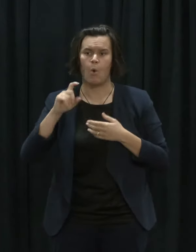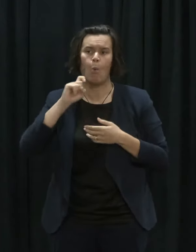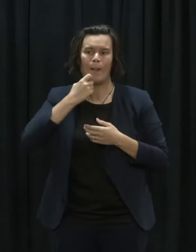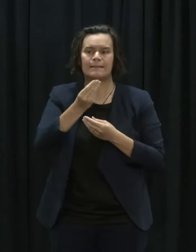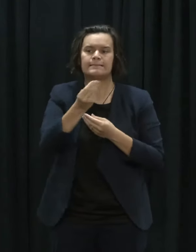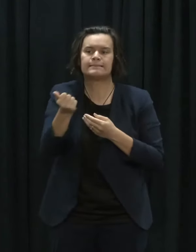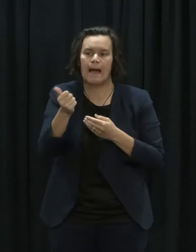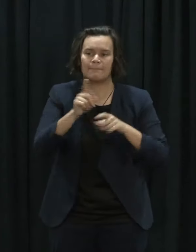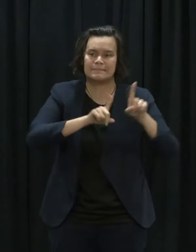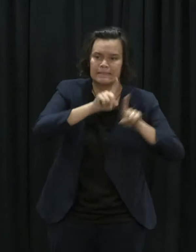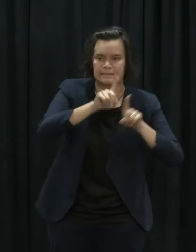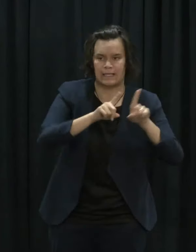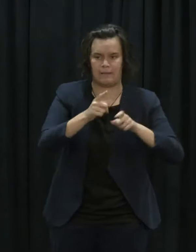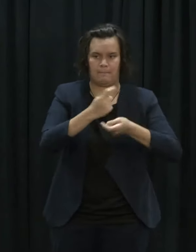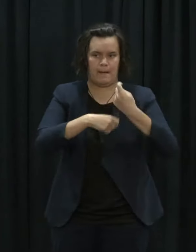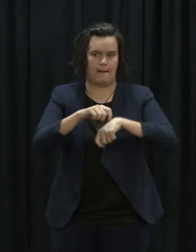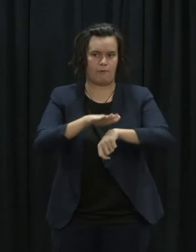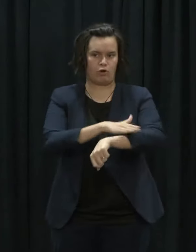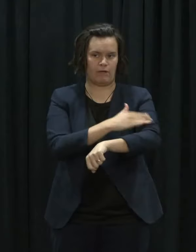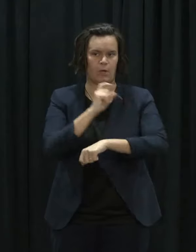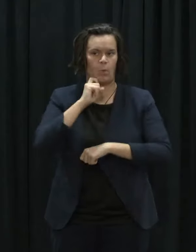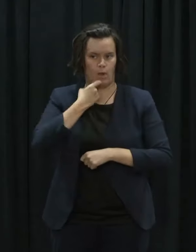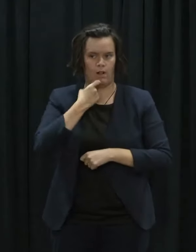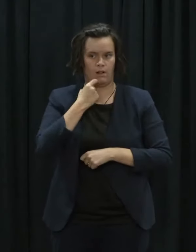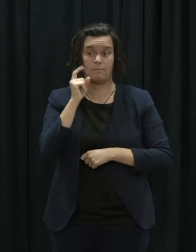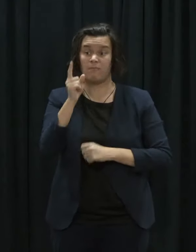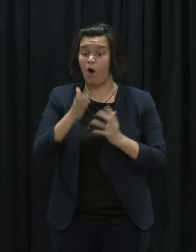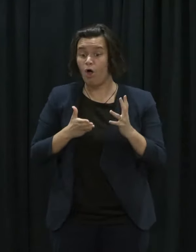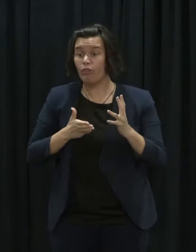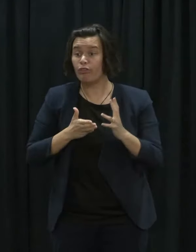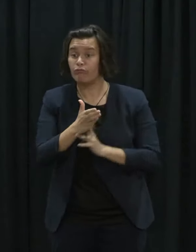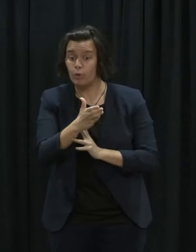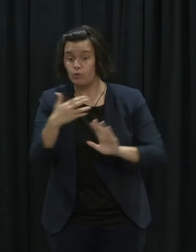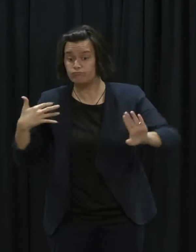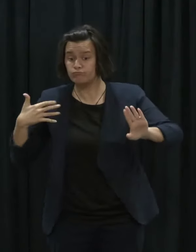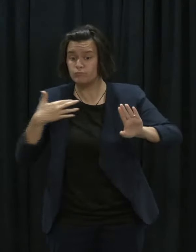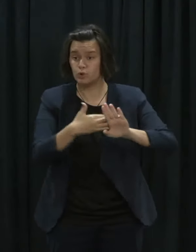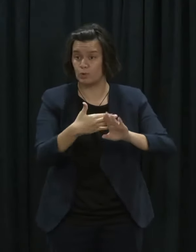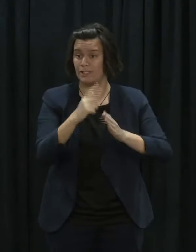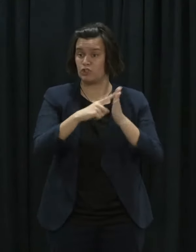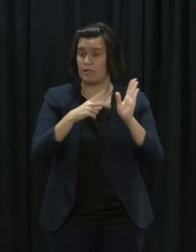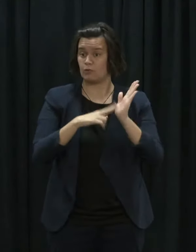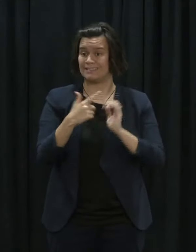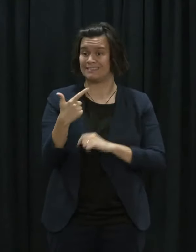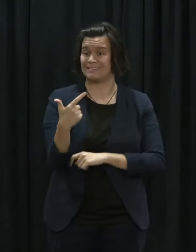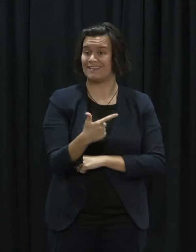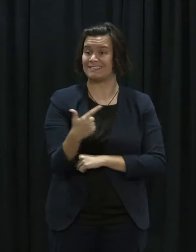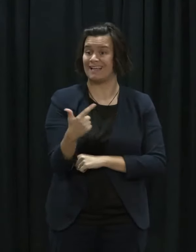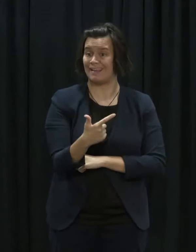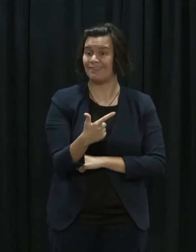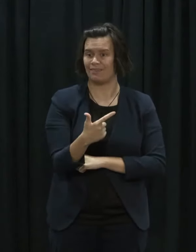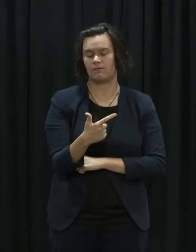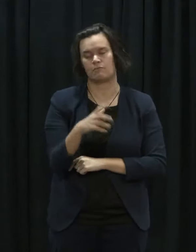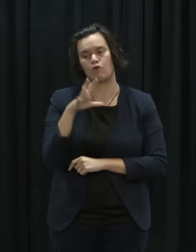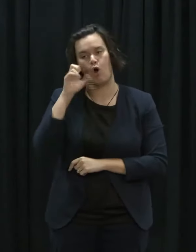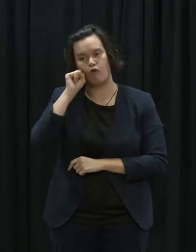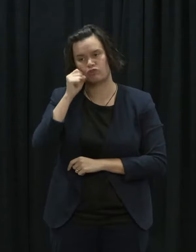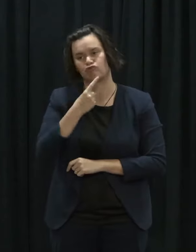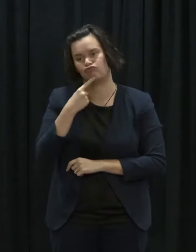Only for now. Through the transition period. We obviously anticipate that we will have areas that will move